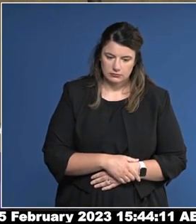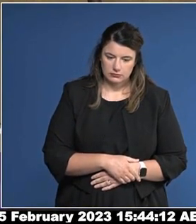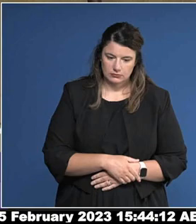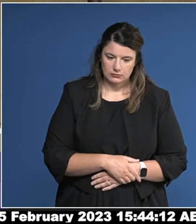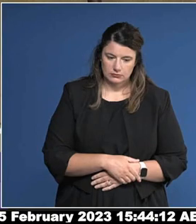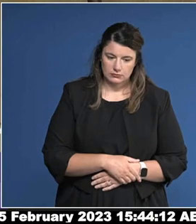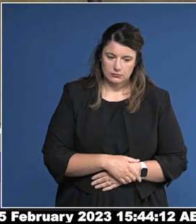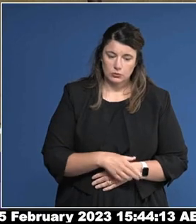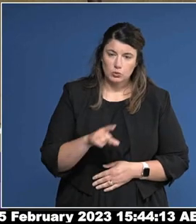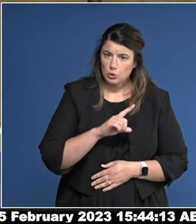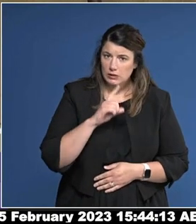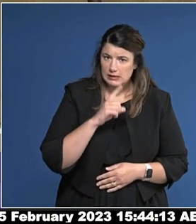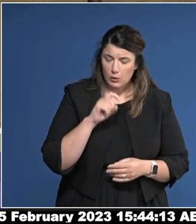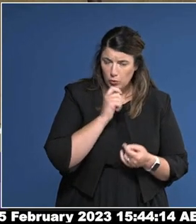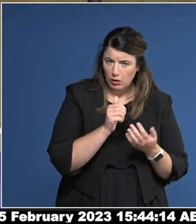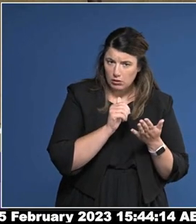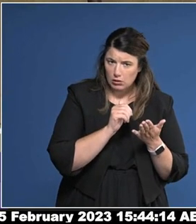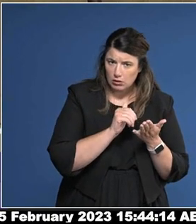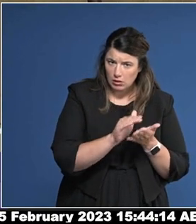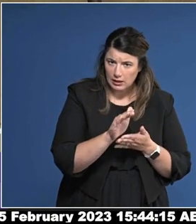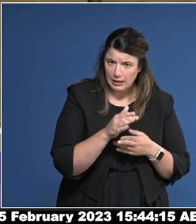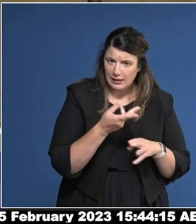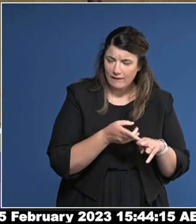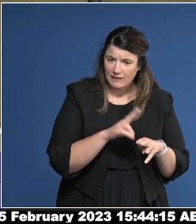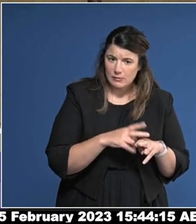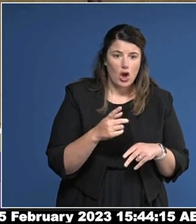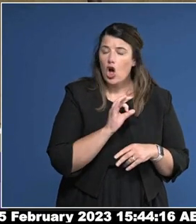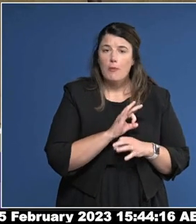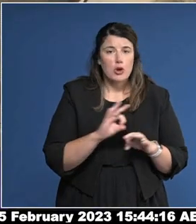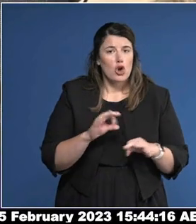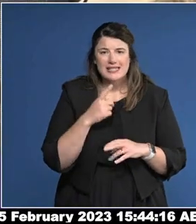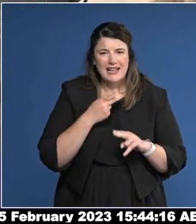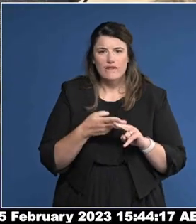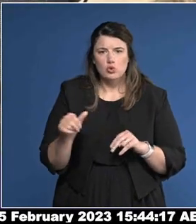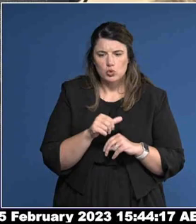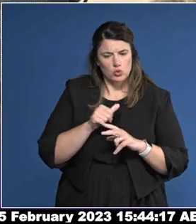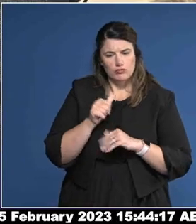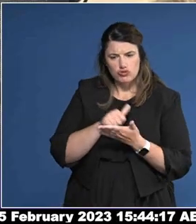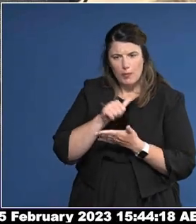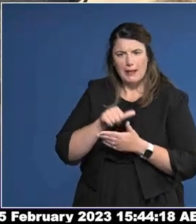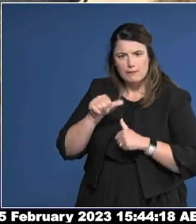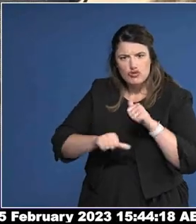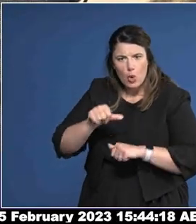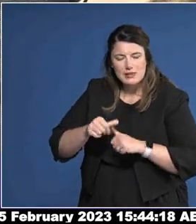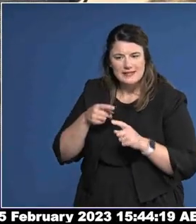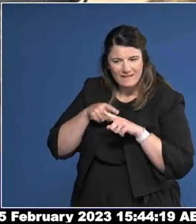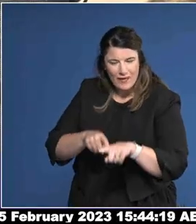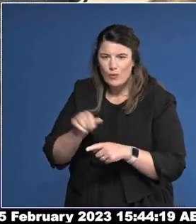I'm not suggesting that it should, and I think that that would be inappropriate, but - CHAIR: Yes, no, I just want to make sure we are on common ground.